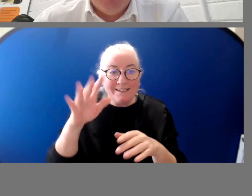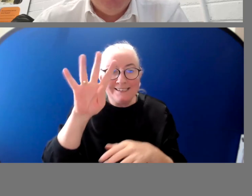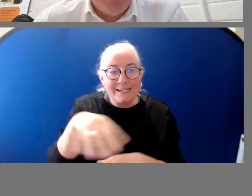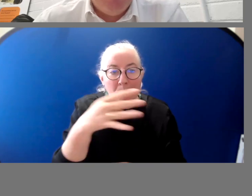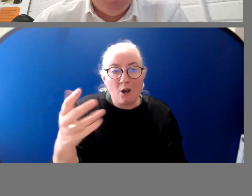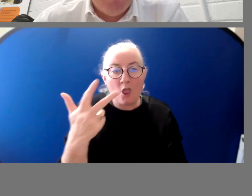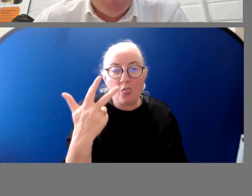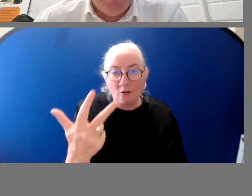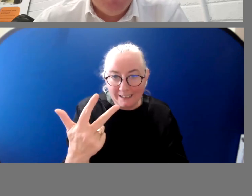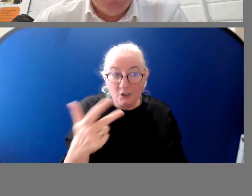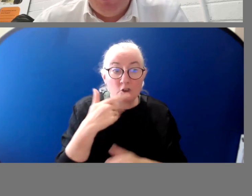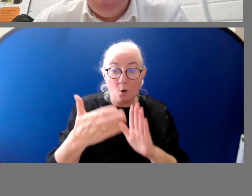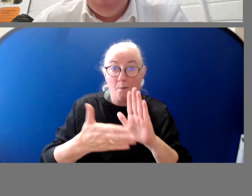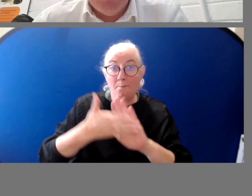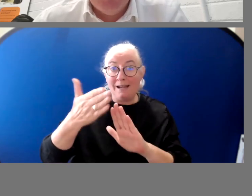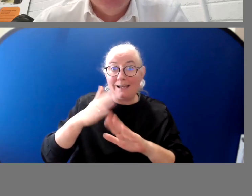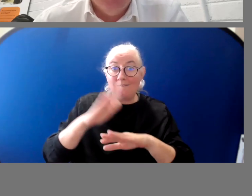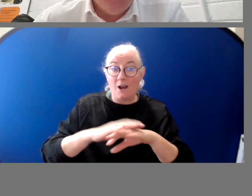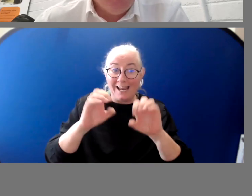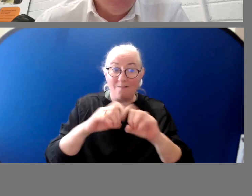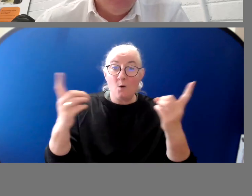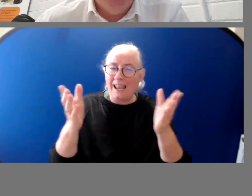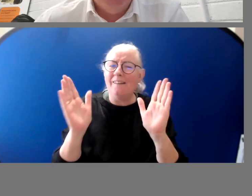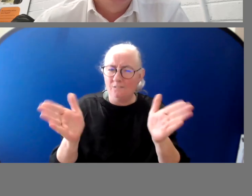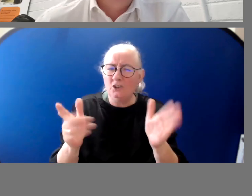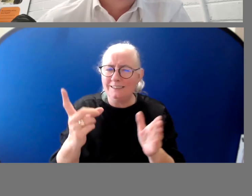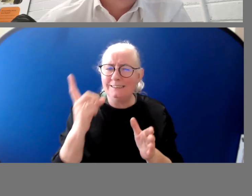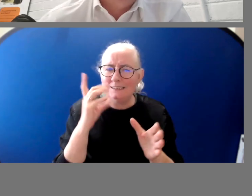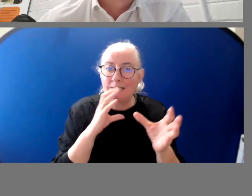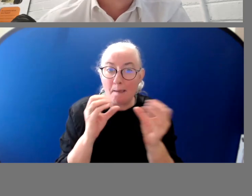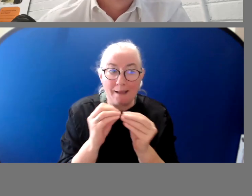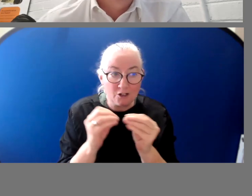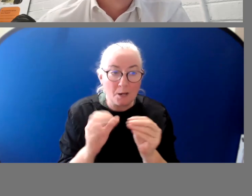that building for everyone as I just previously mentioned it requires that you have a larger uh